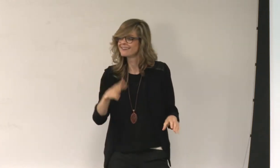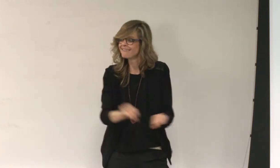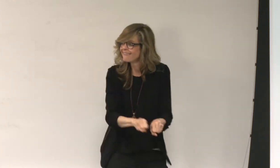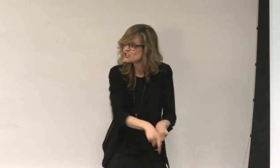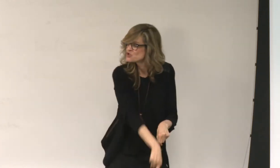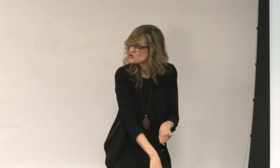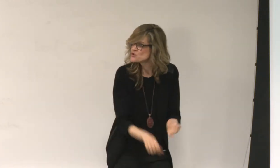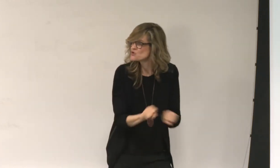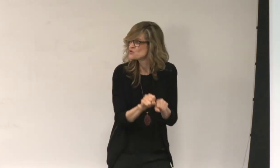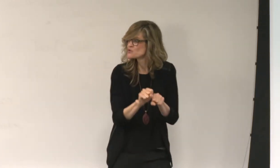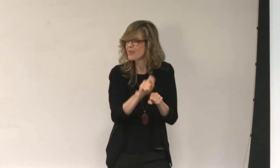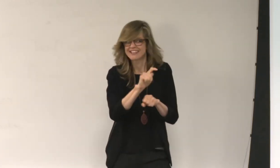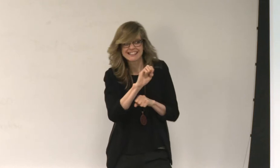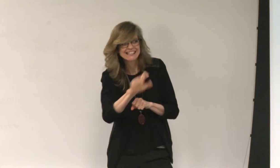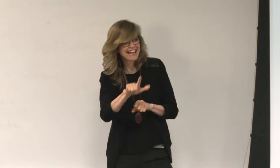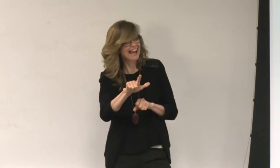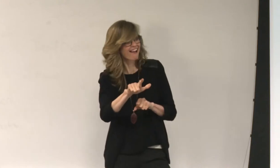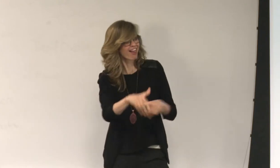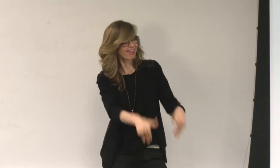WE MADE HATS AND SHOES.